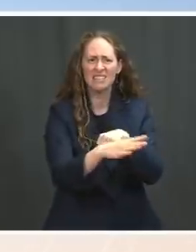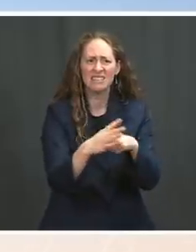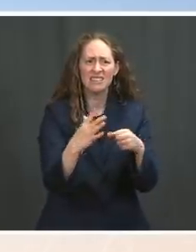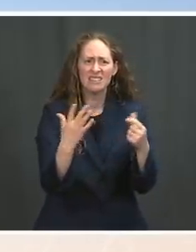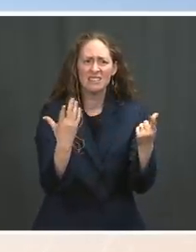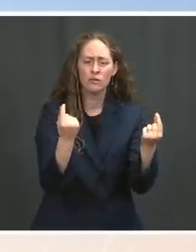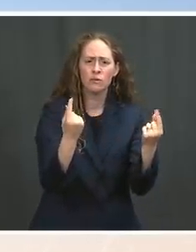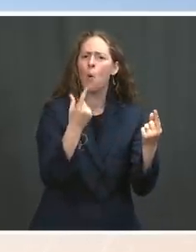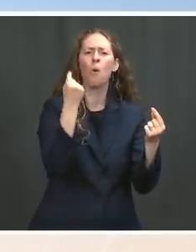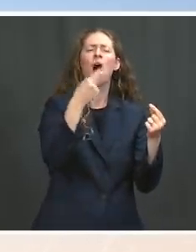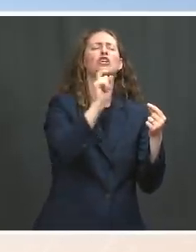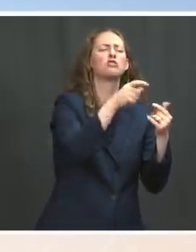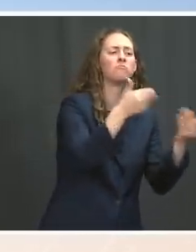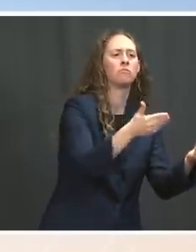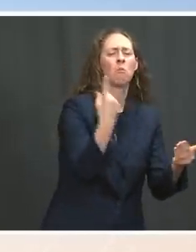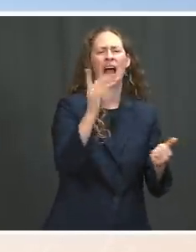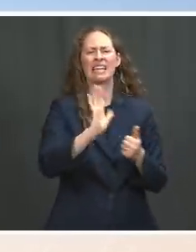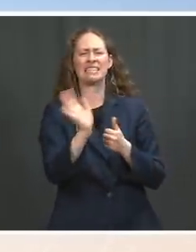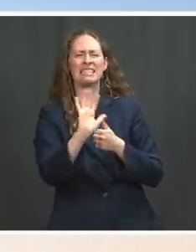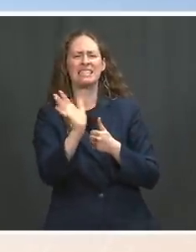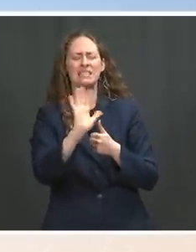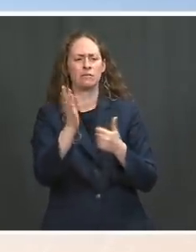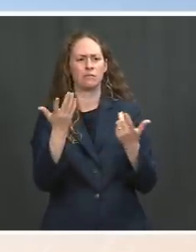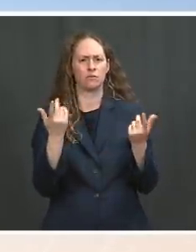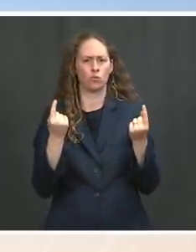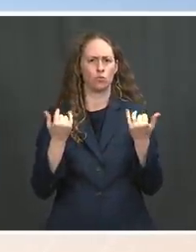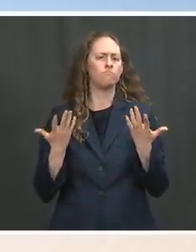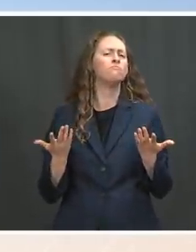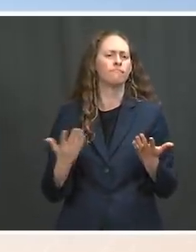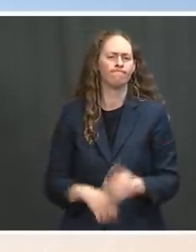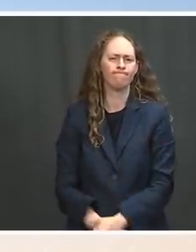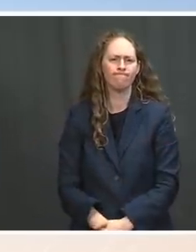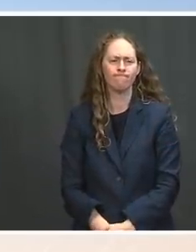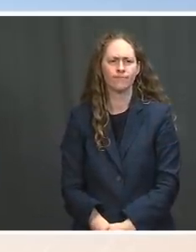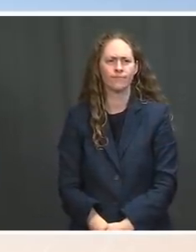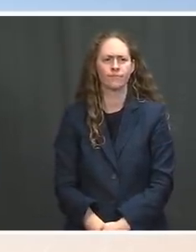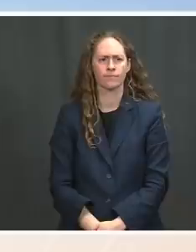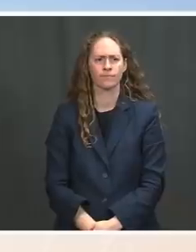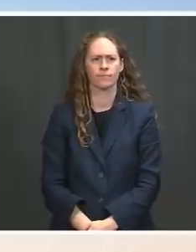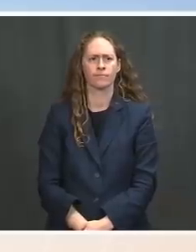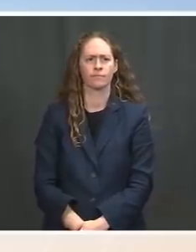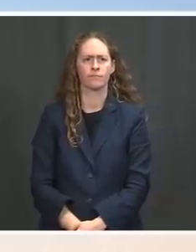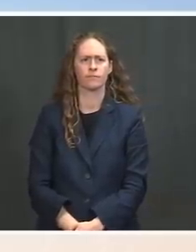Administrator Regan: Yes. We are in very close coordination with my home state, just like the other 12 states.